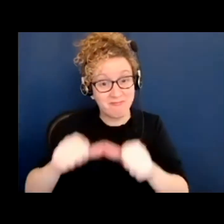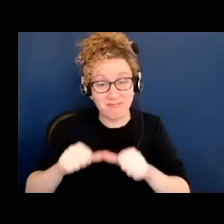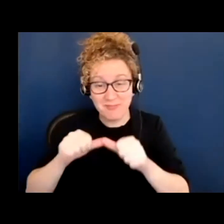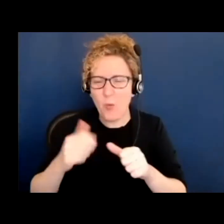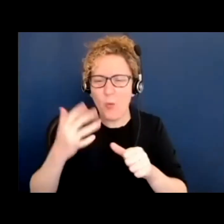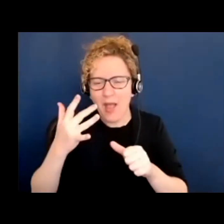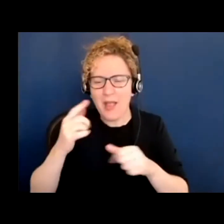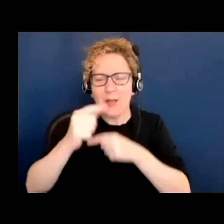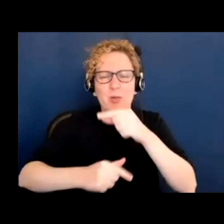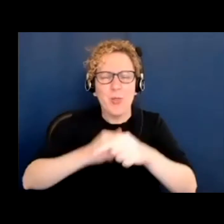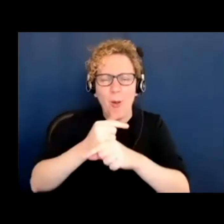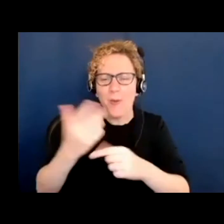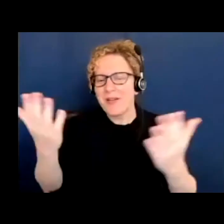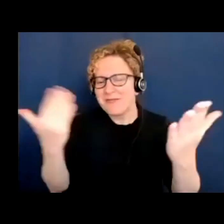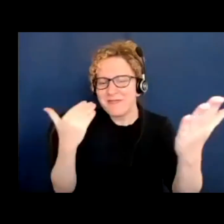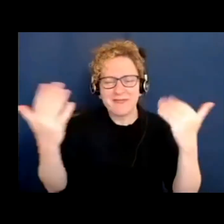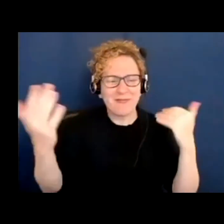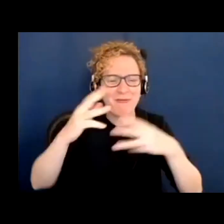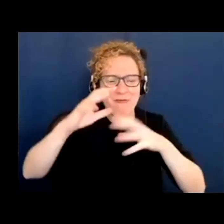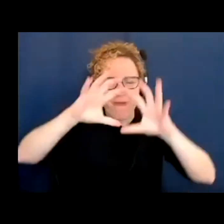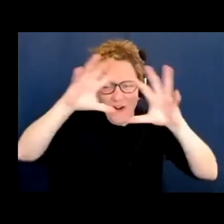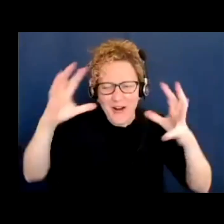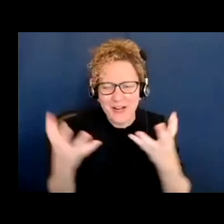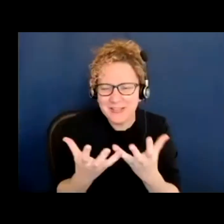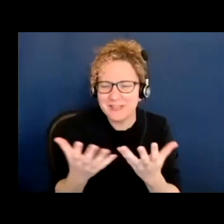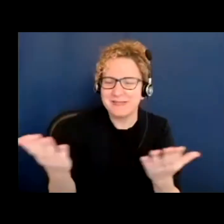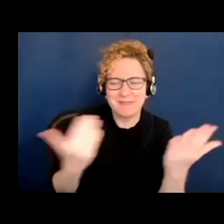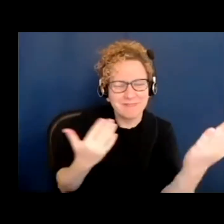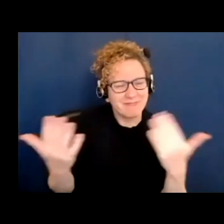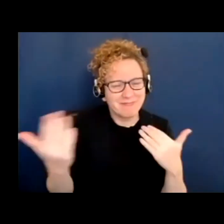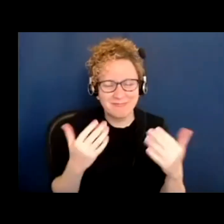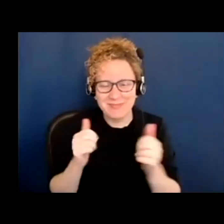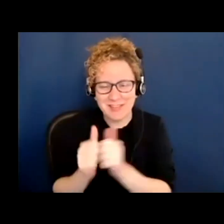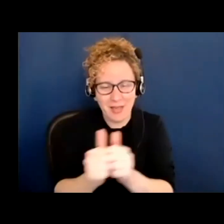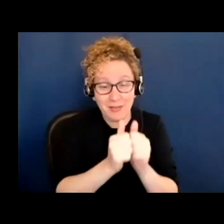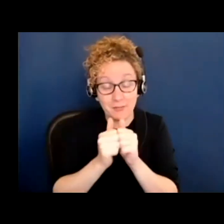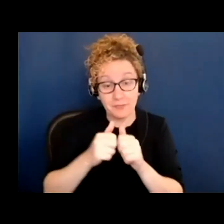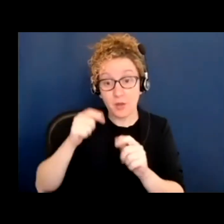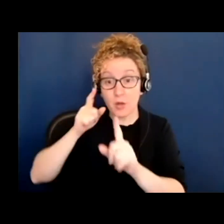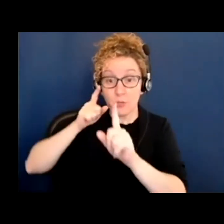So what is the purpose of this community, as is the mission of the National Clearinghouse